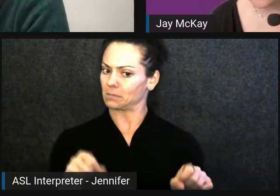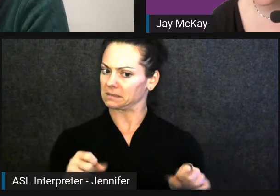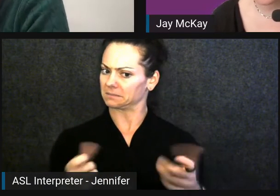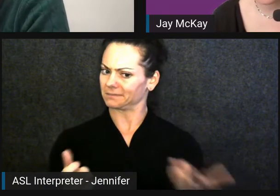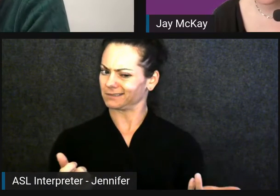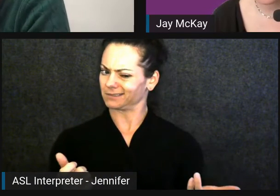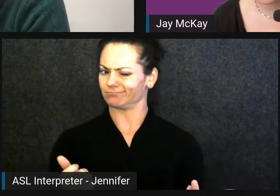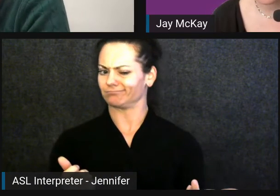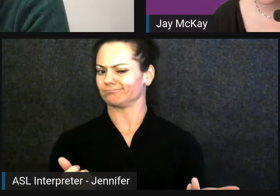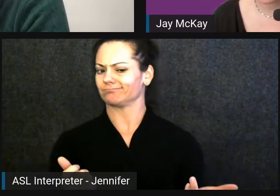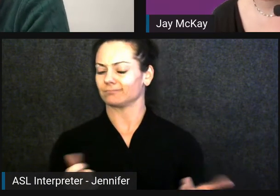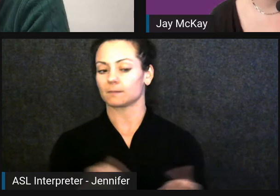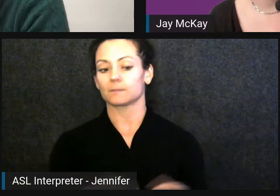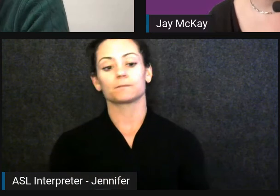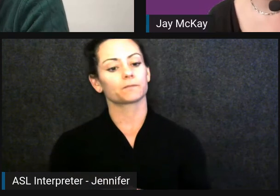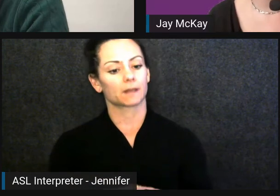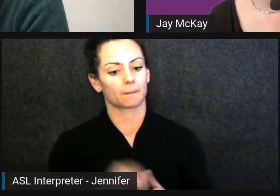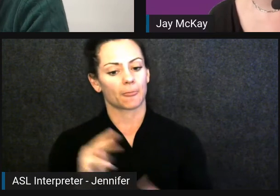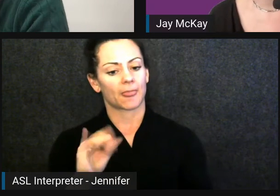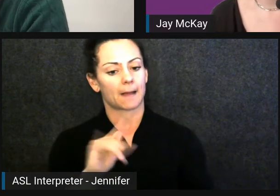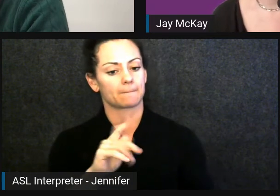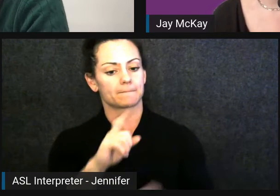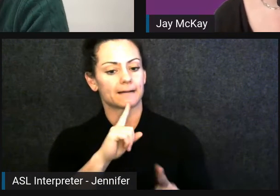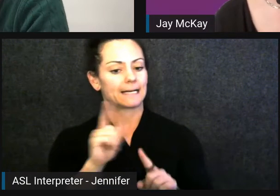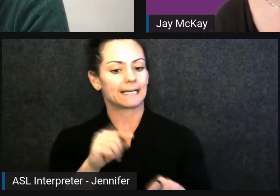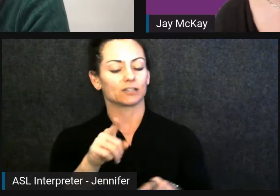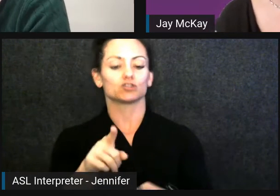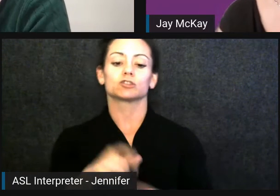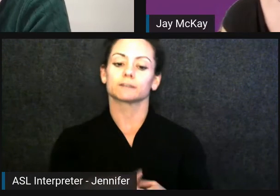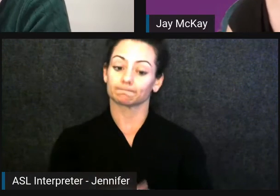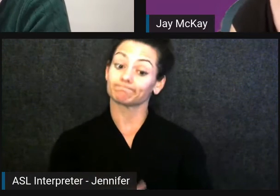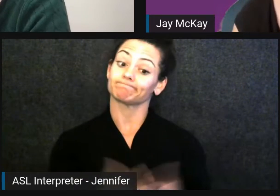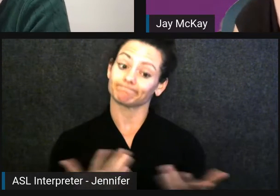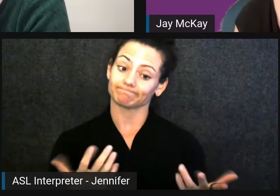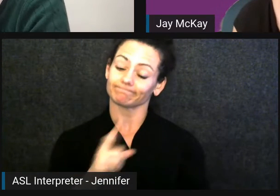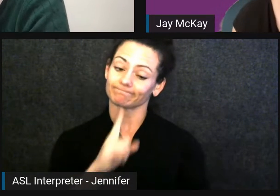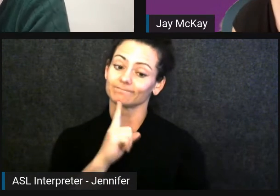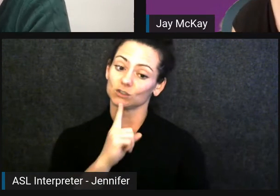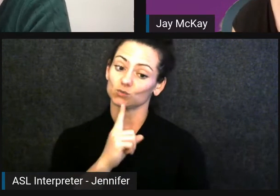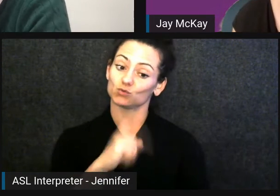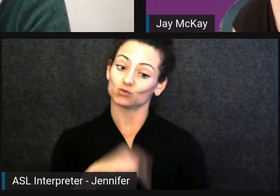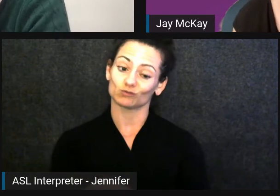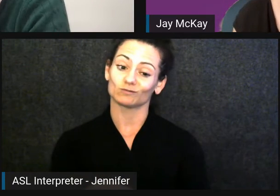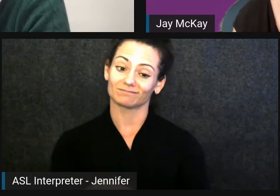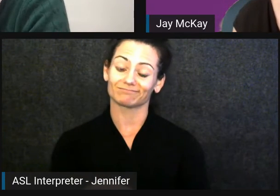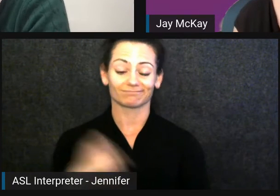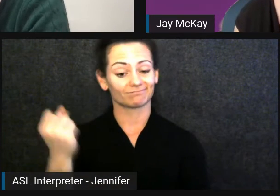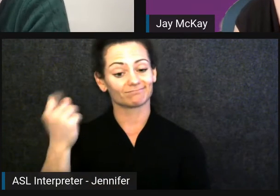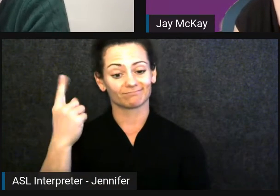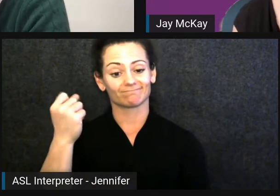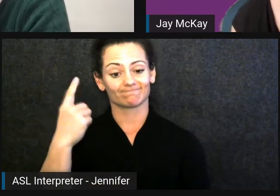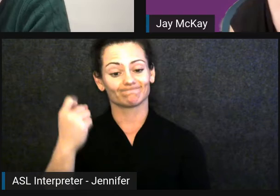Well, we need to realize that there are certain limitations to these checkers, right?